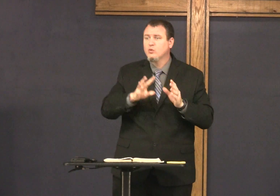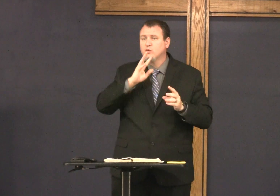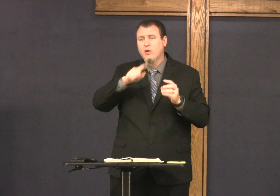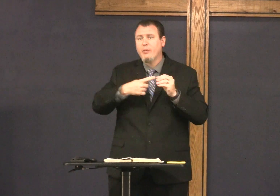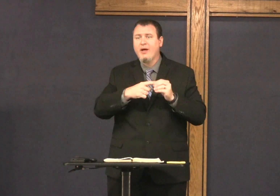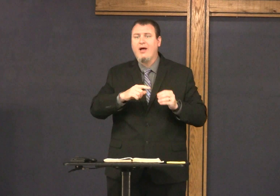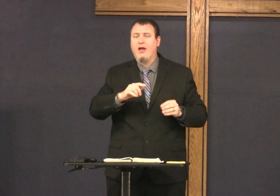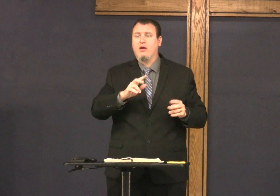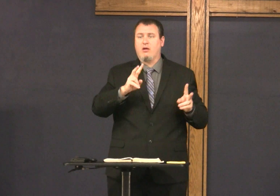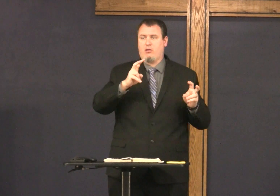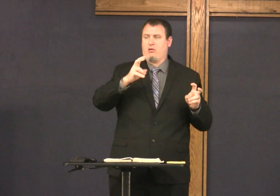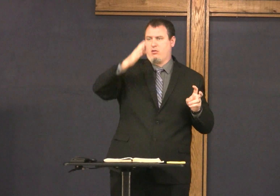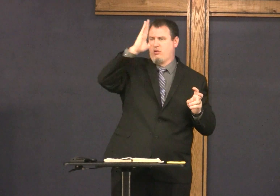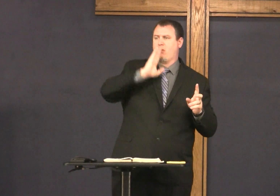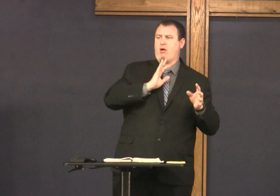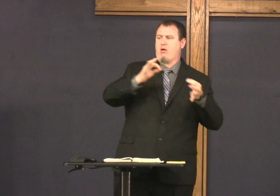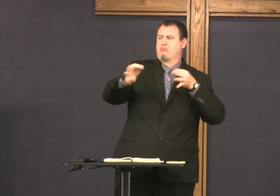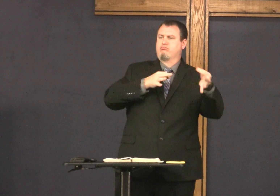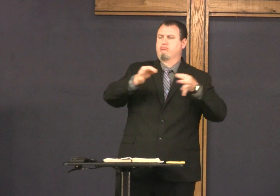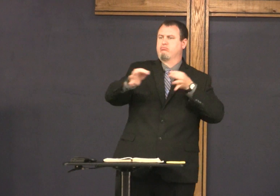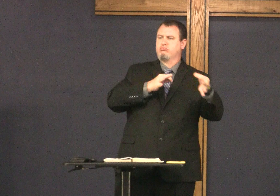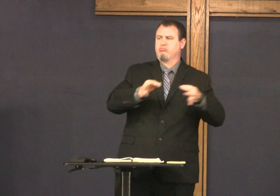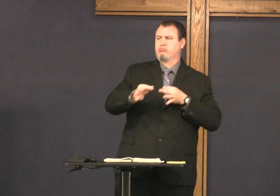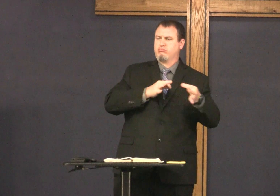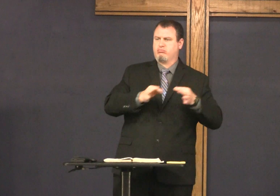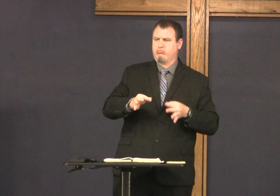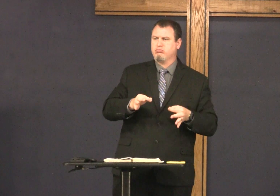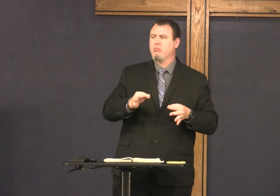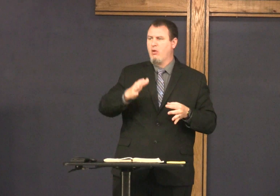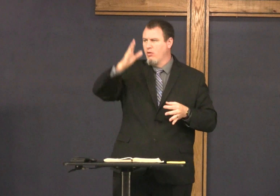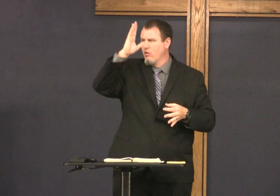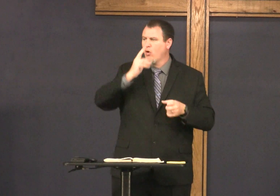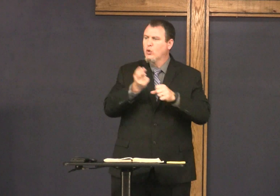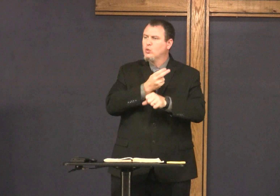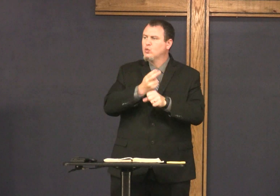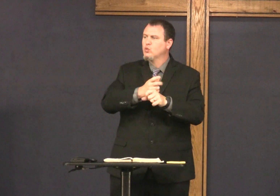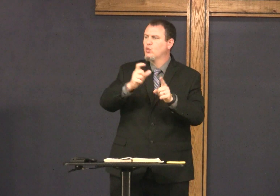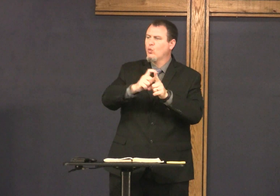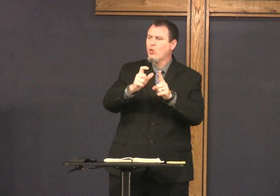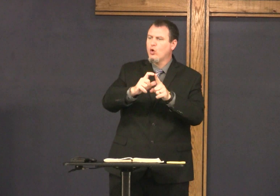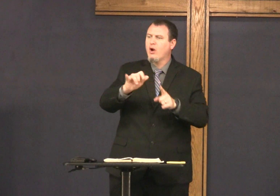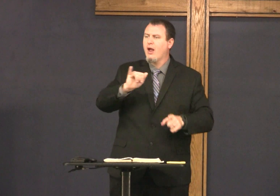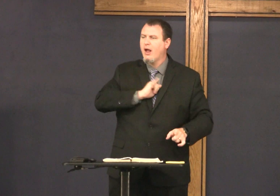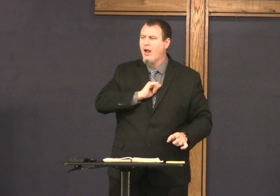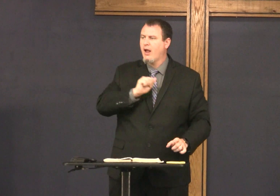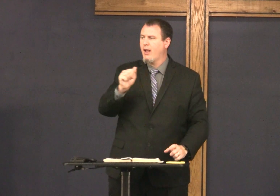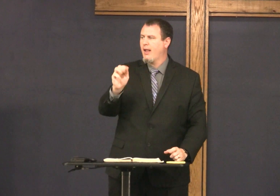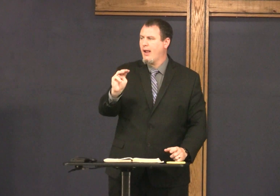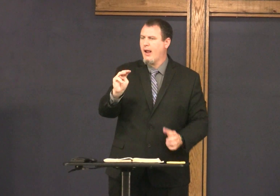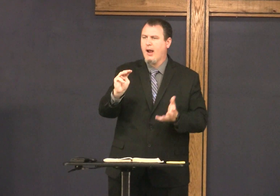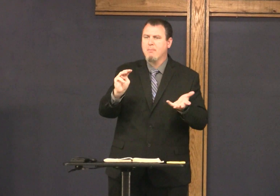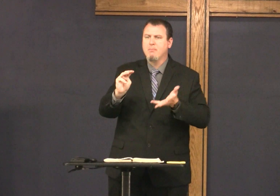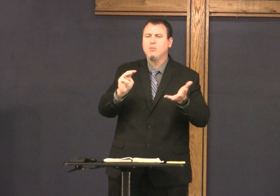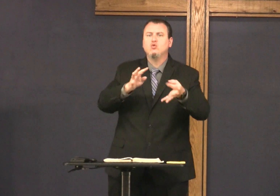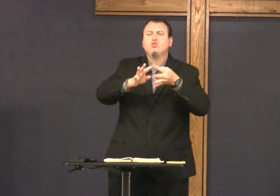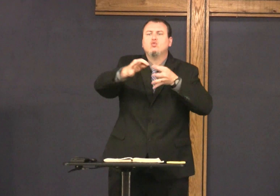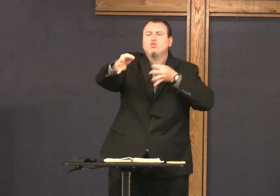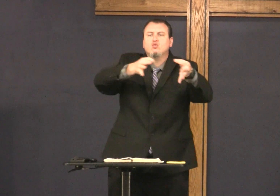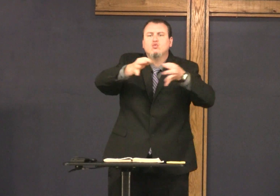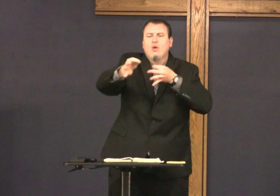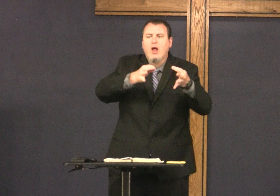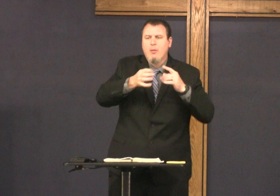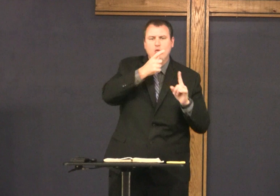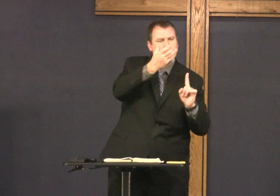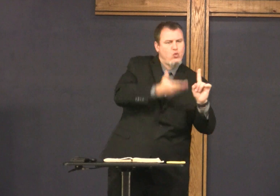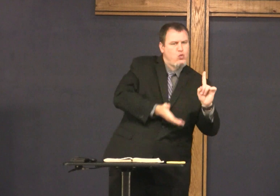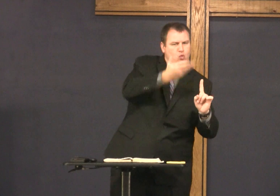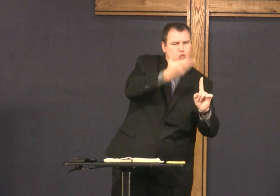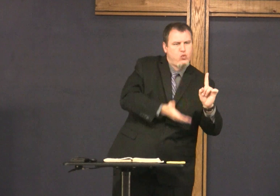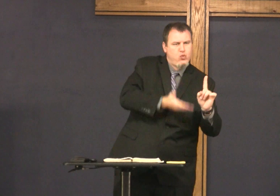we first started in the Old Testament and how God used the words I am to describe